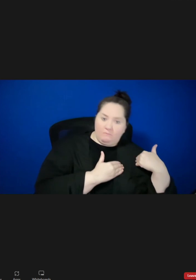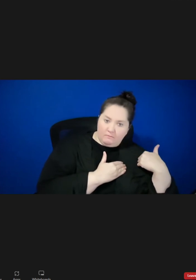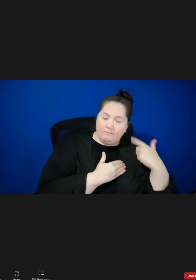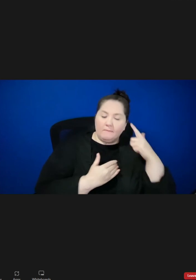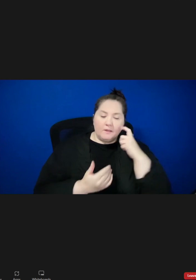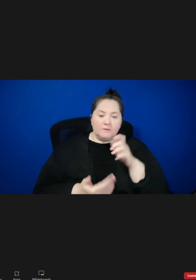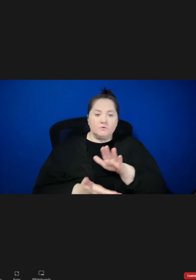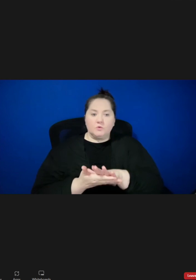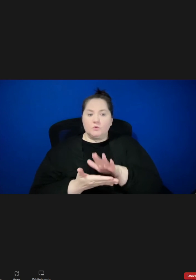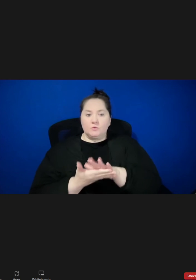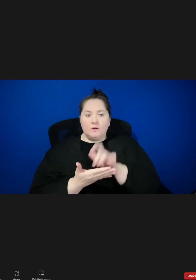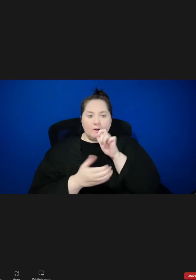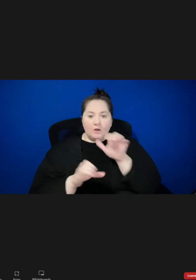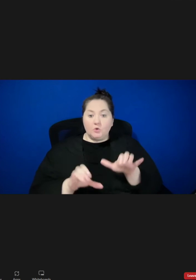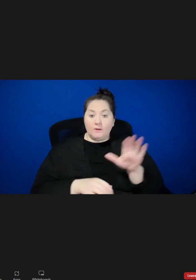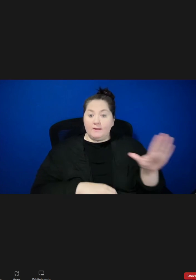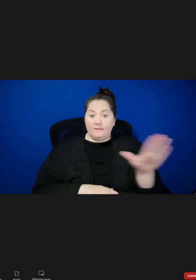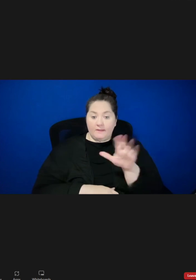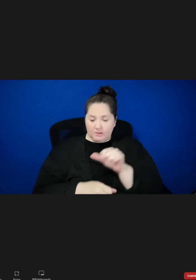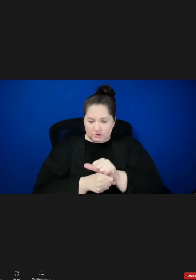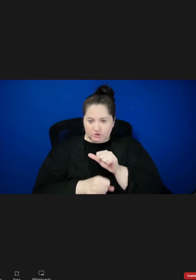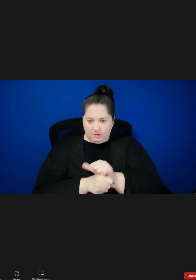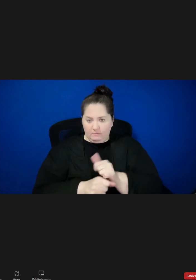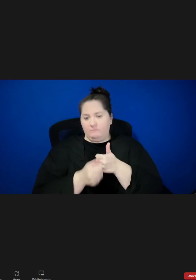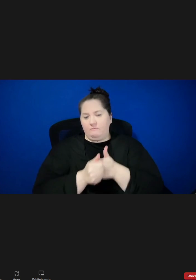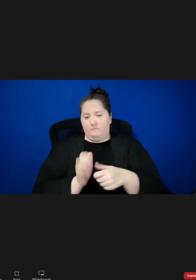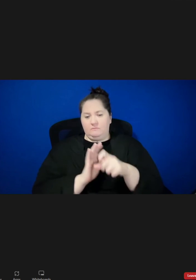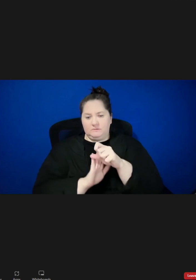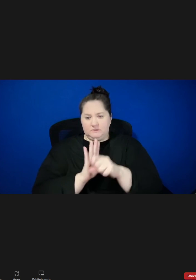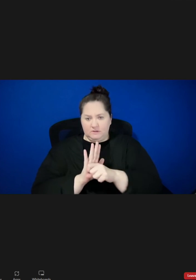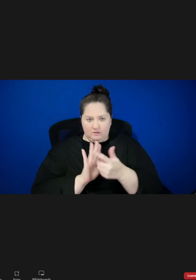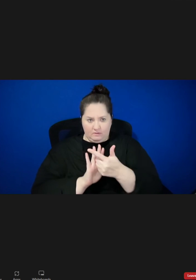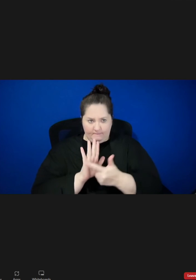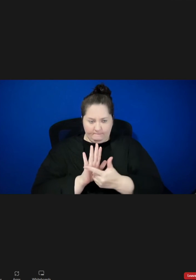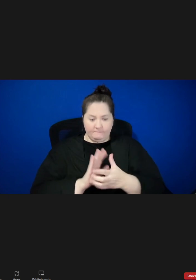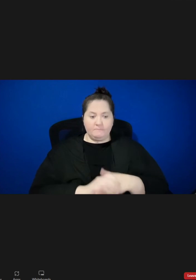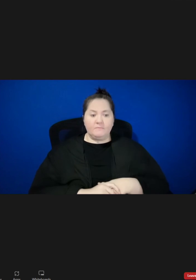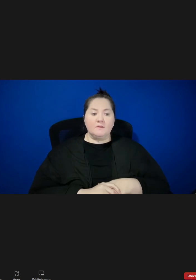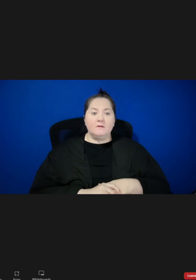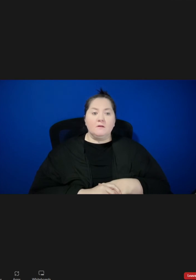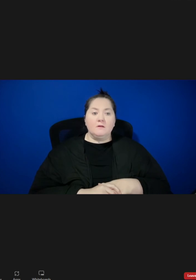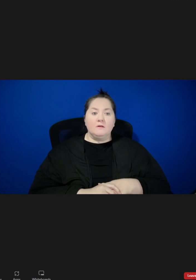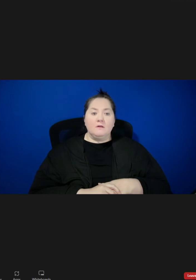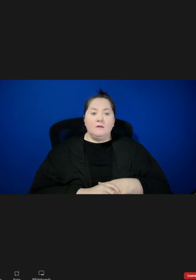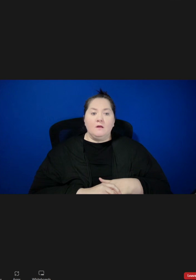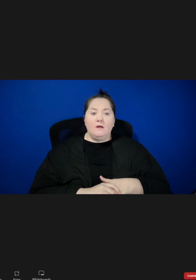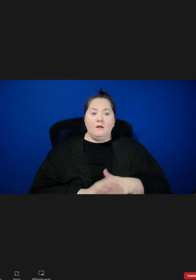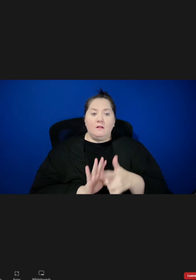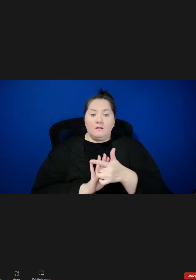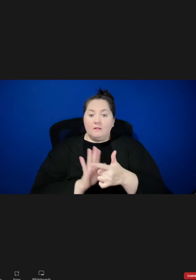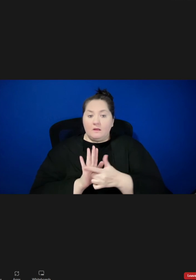not doing their job and following state law. The slab doesn't appear to threaten parents,